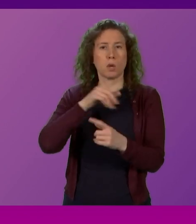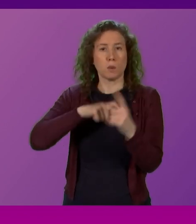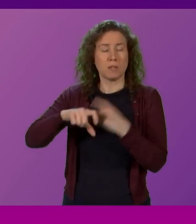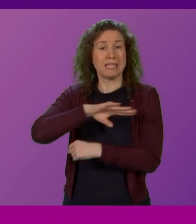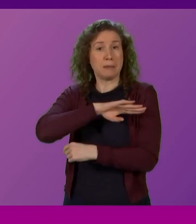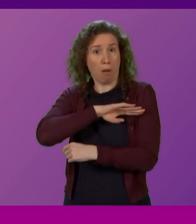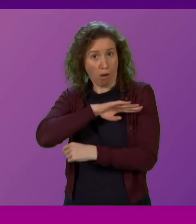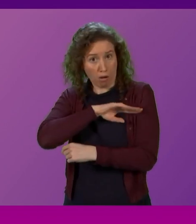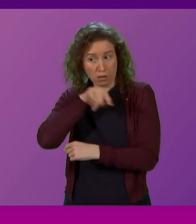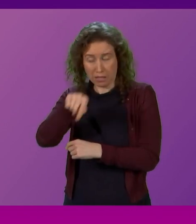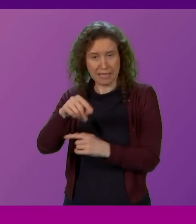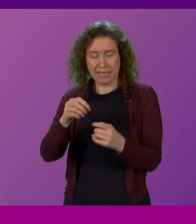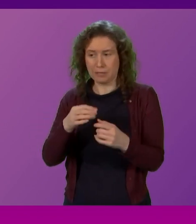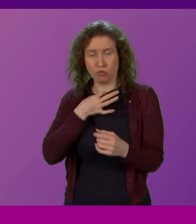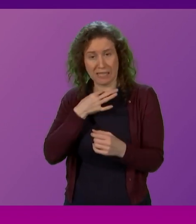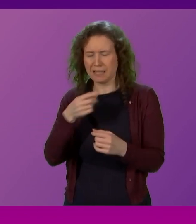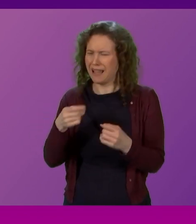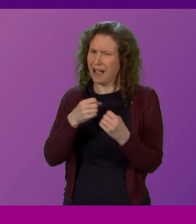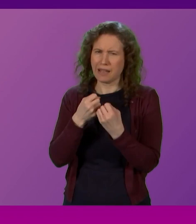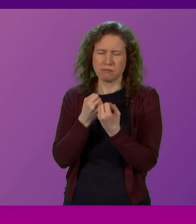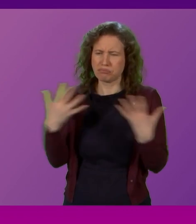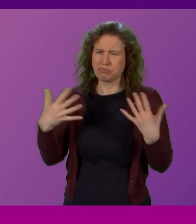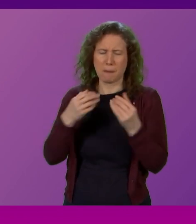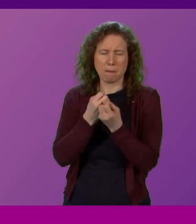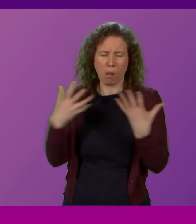Torry contains the most concentrated area of multiple deprivation in the north of Scotland.